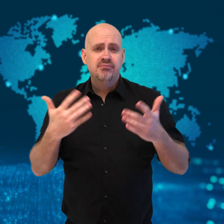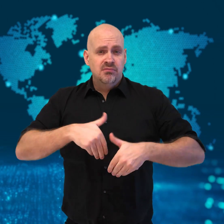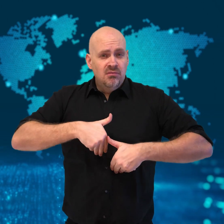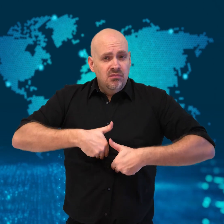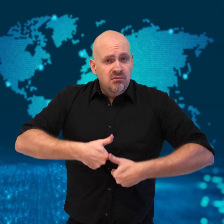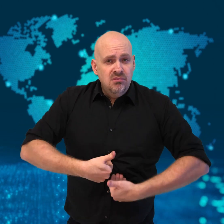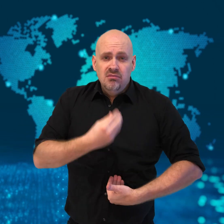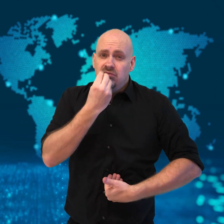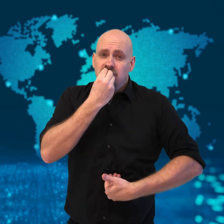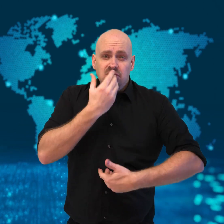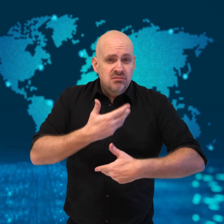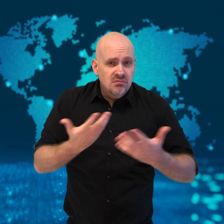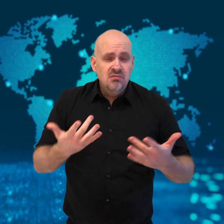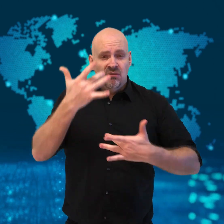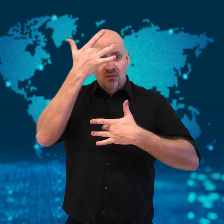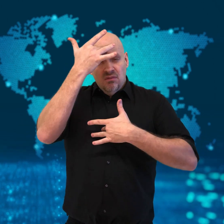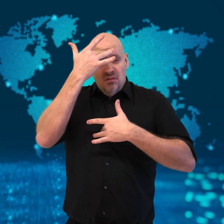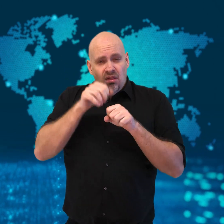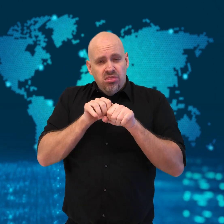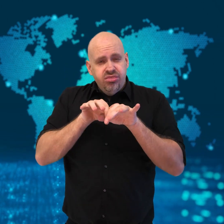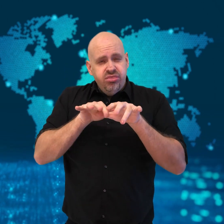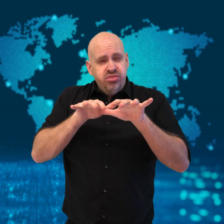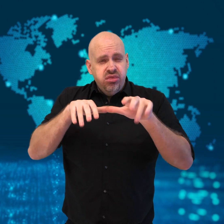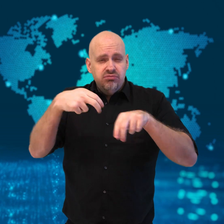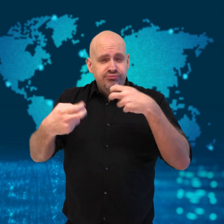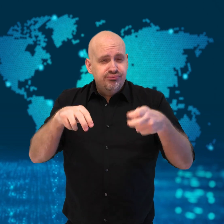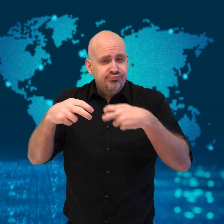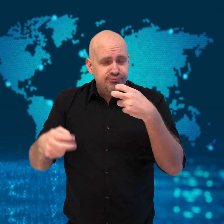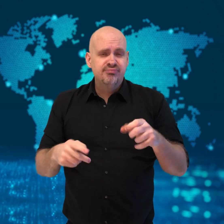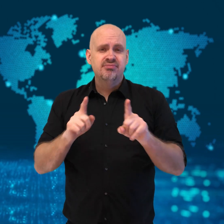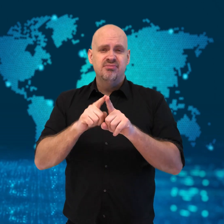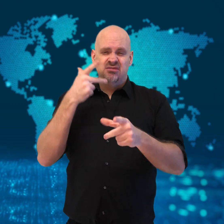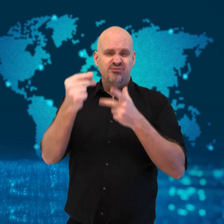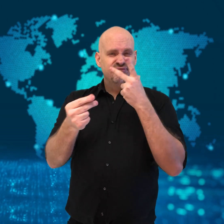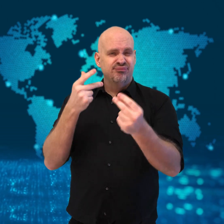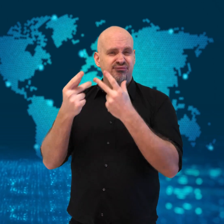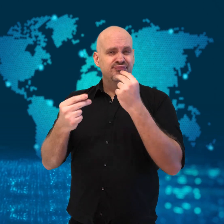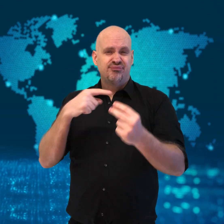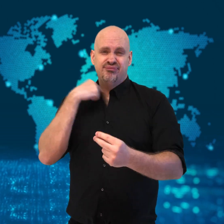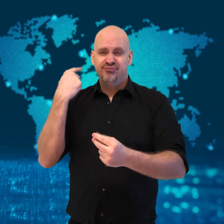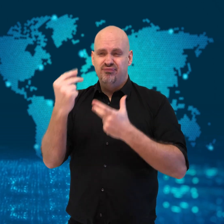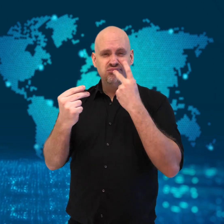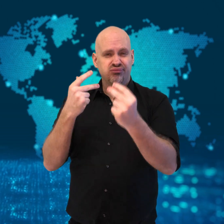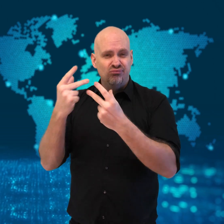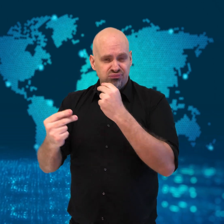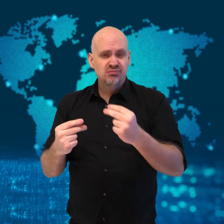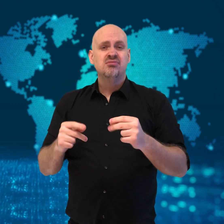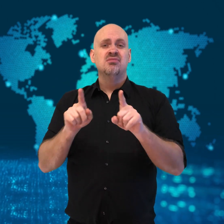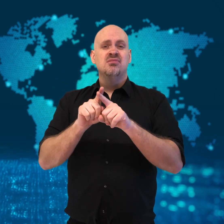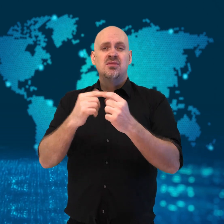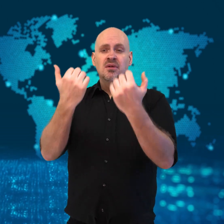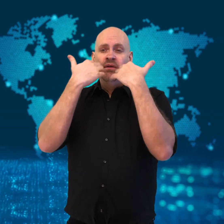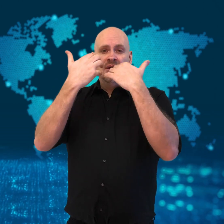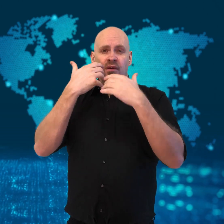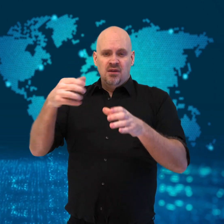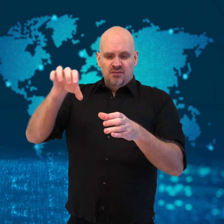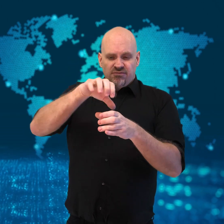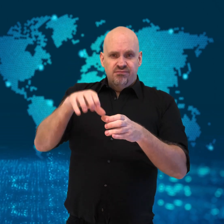The conditions at the camp were brutal and many prisoners died from